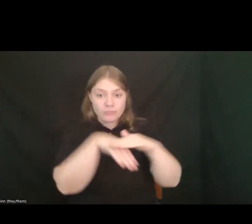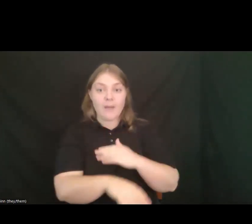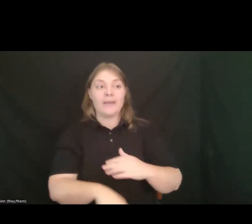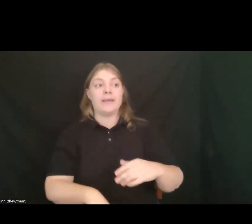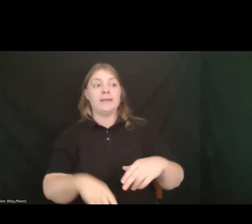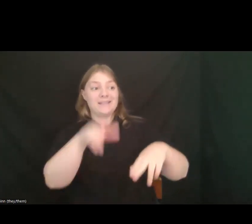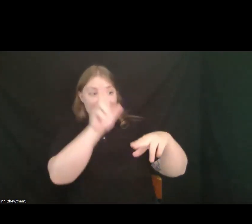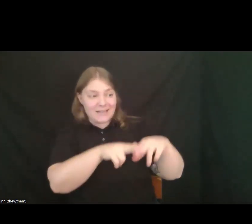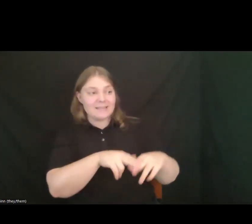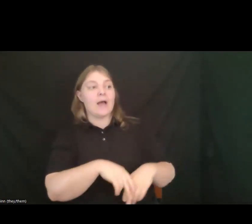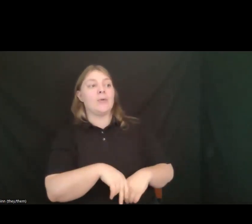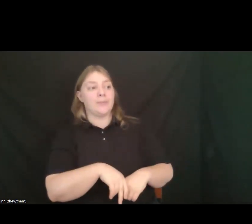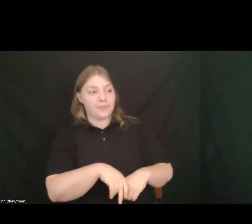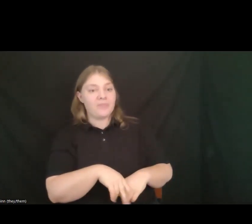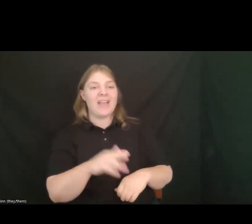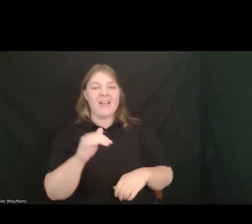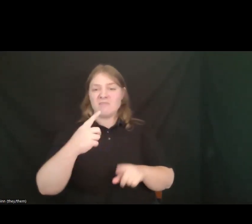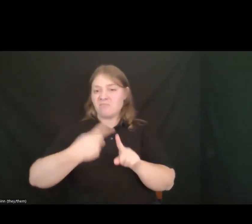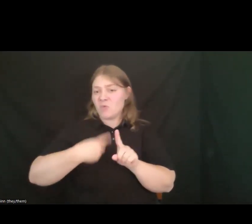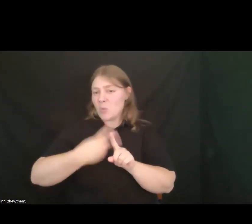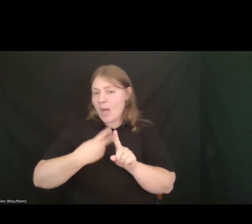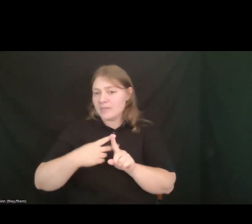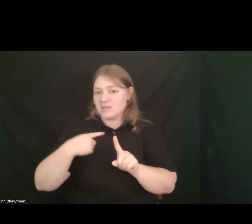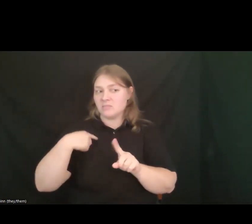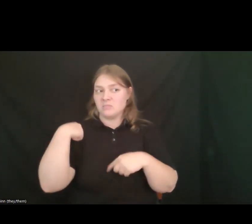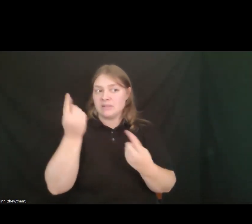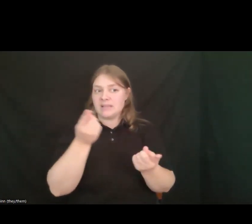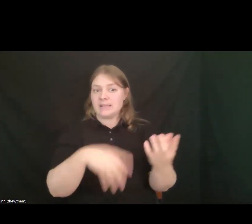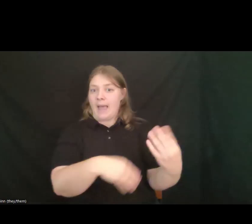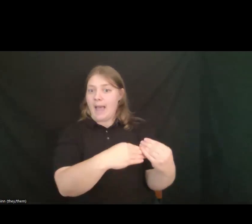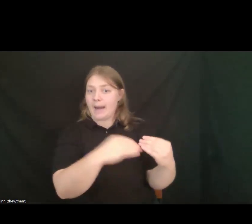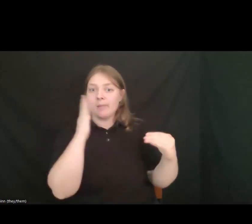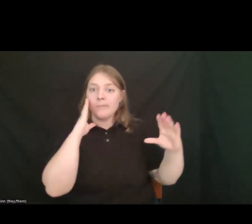it's been about a couple months now since I've had these pillows in place and every client that